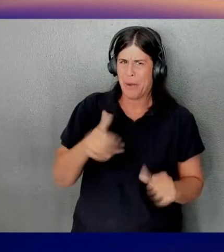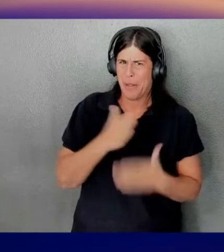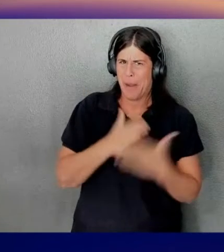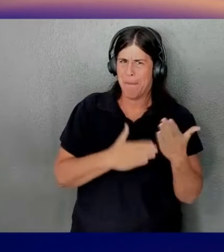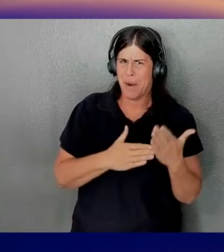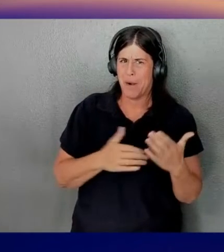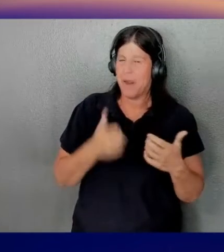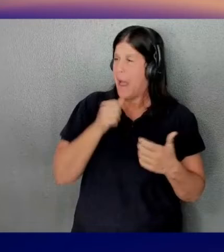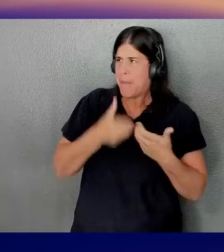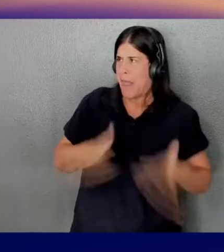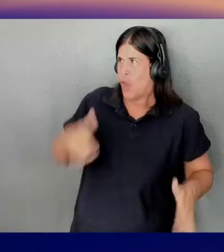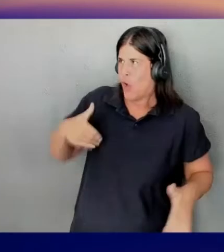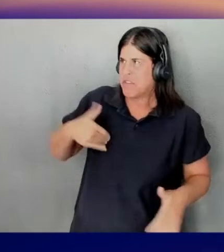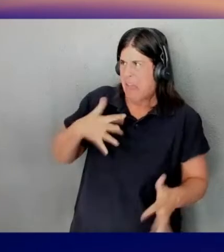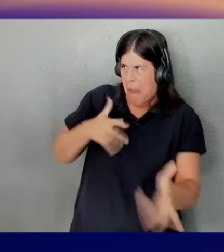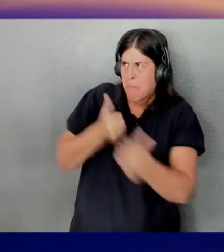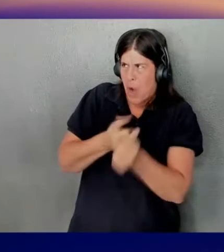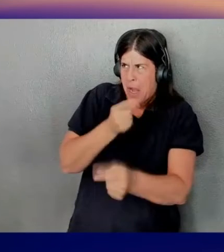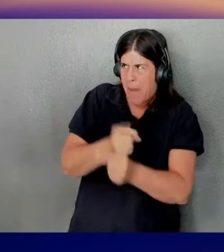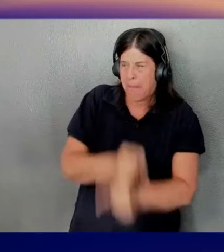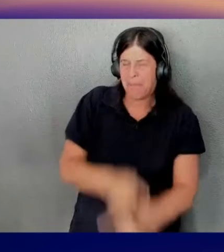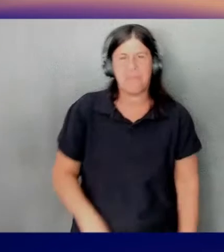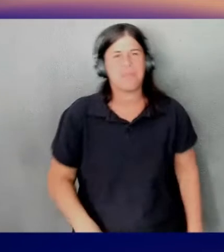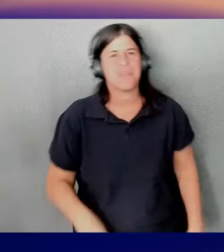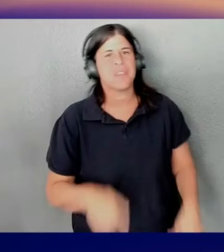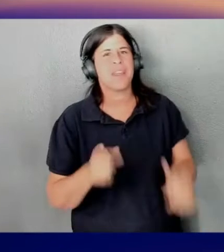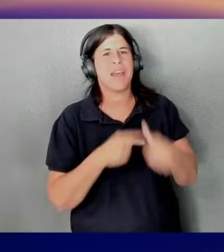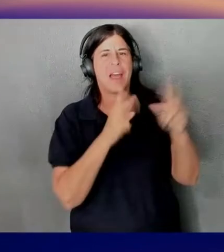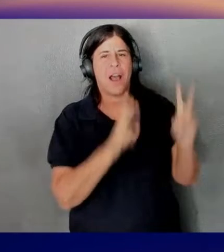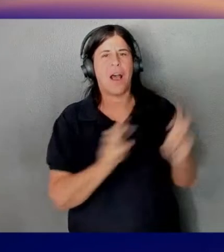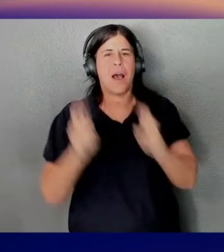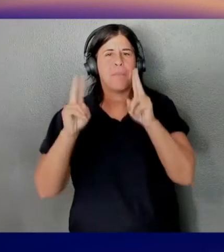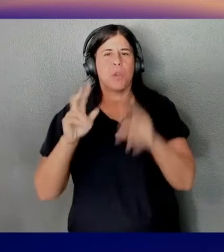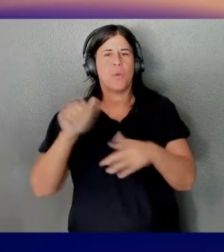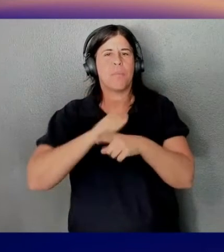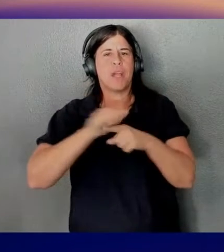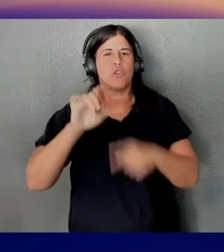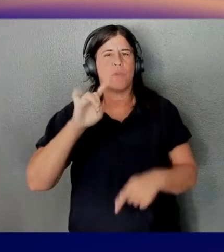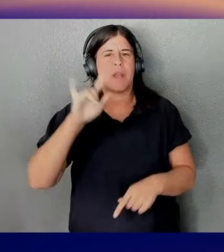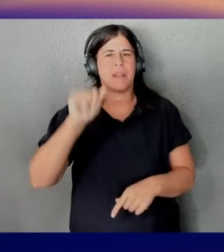I haven't lost me yet. And first I need to upload my training data. Like all of this historical data I have recorded